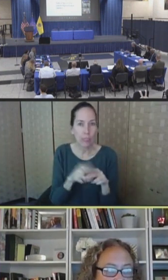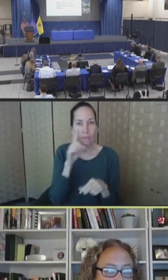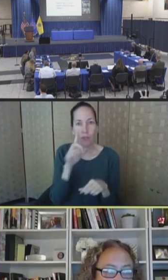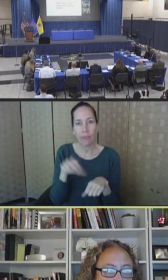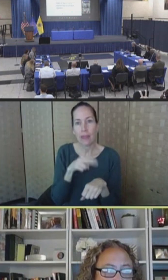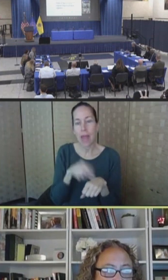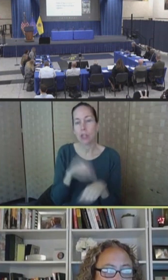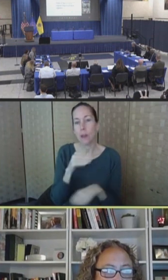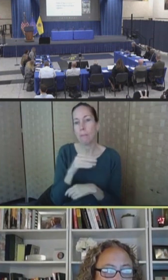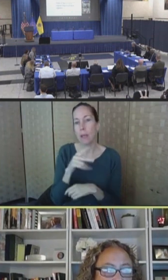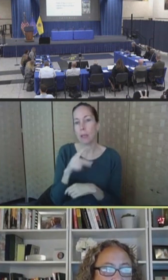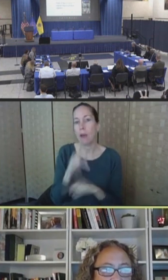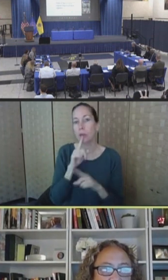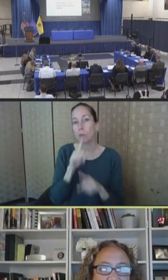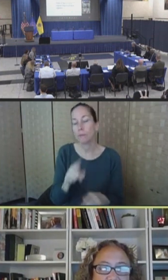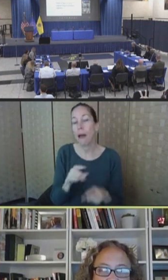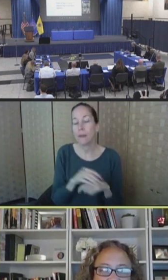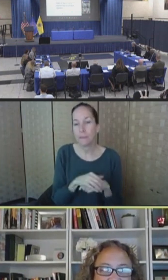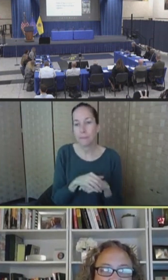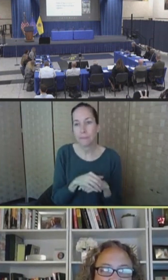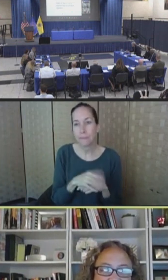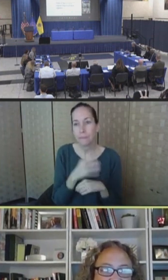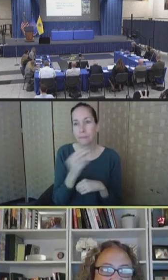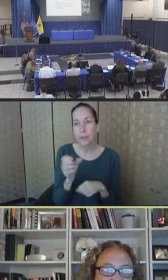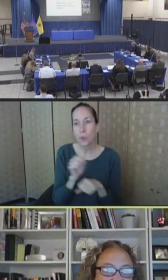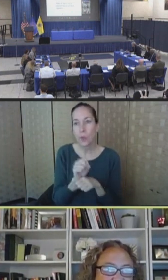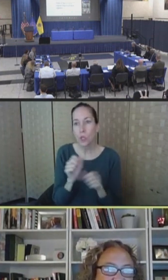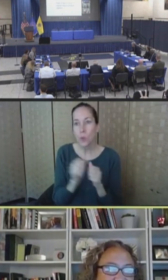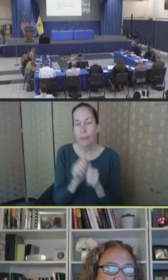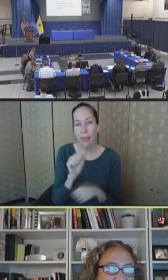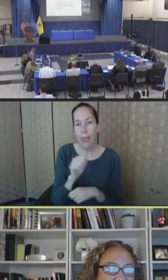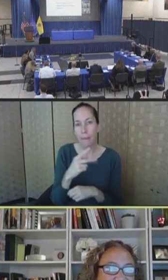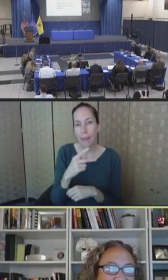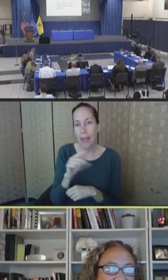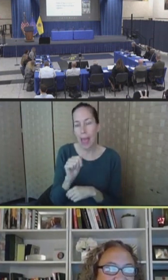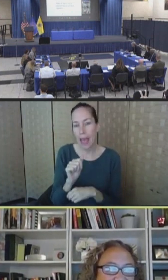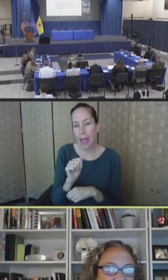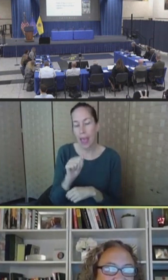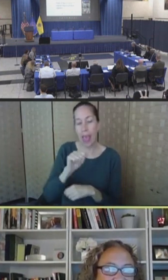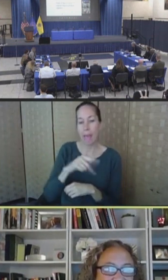ASTHO works with the APHA, the American Pharmacists Association to lead the National